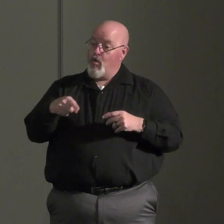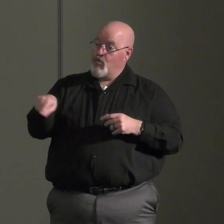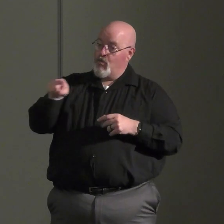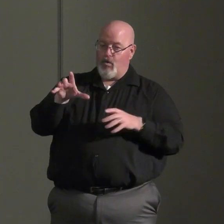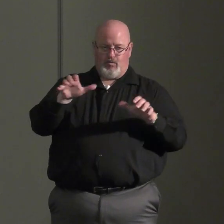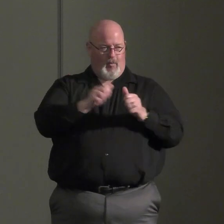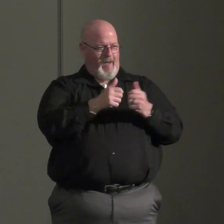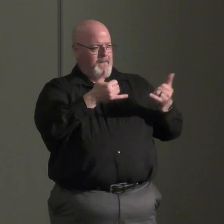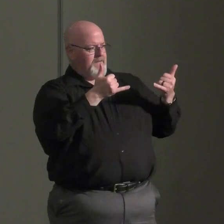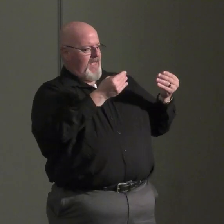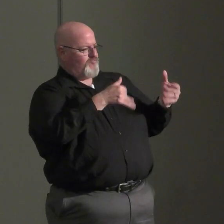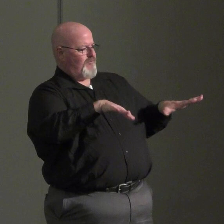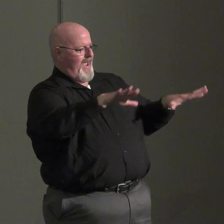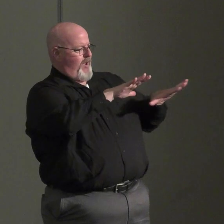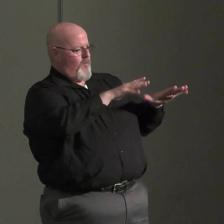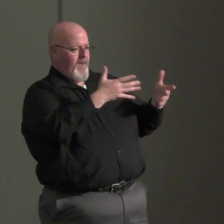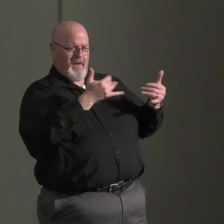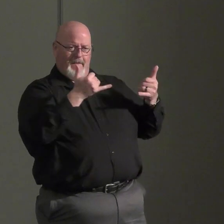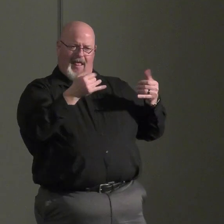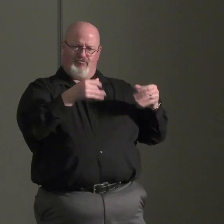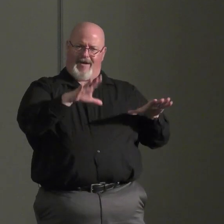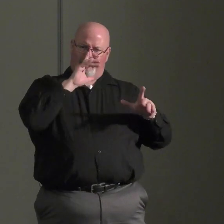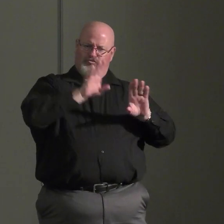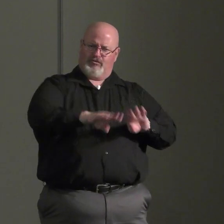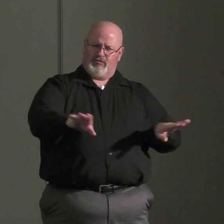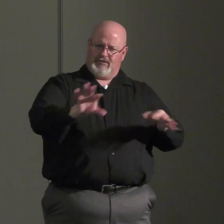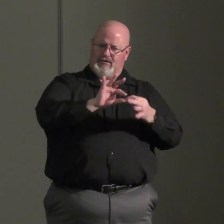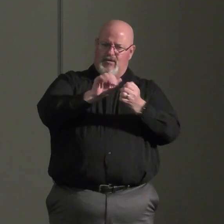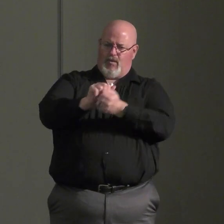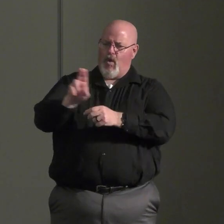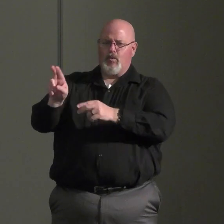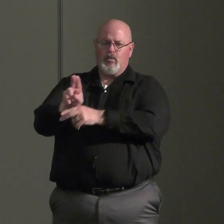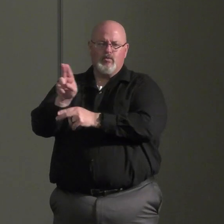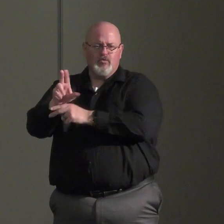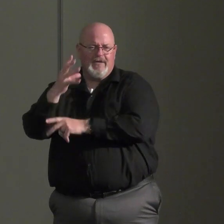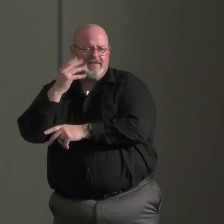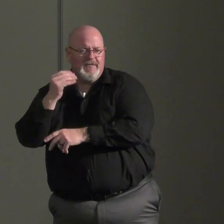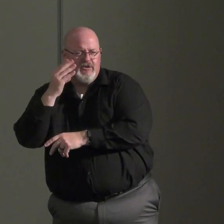playgrounds and playgrounds for children have to do with User Experience. I need you to get